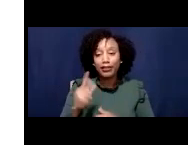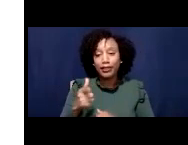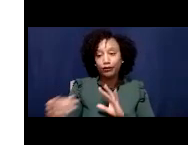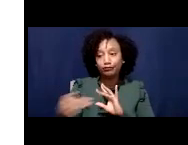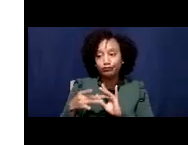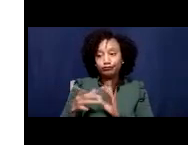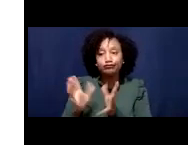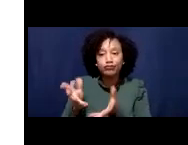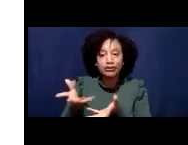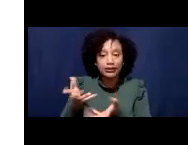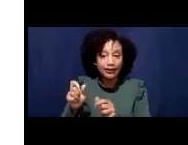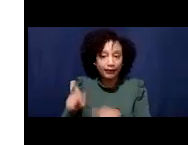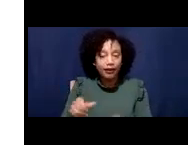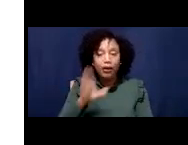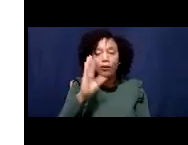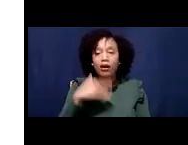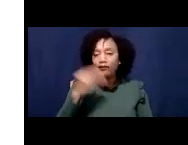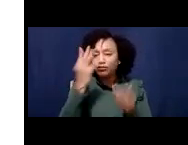and I will have information on how to do that later on.